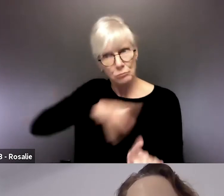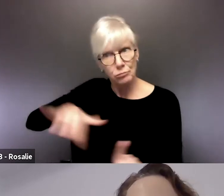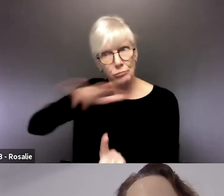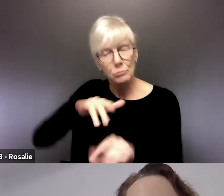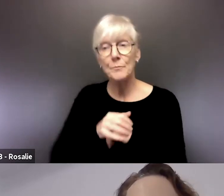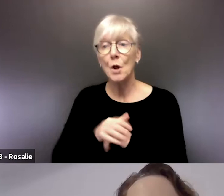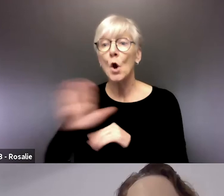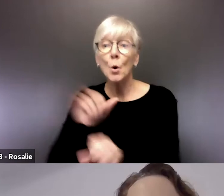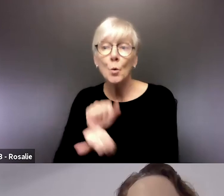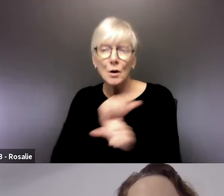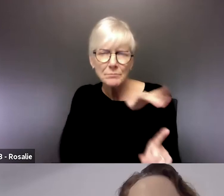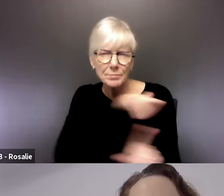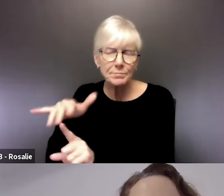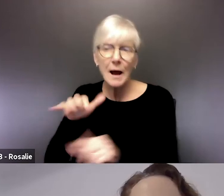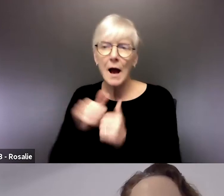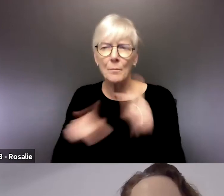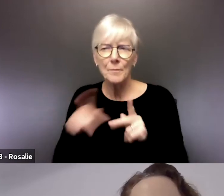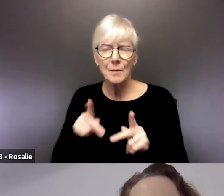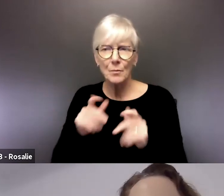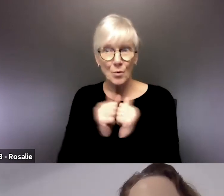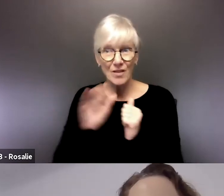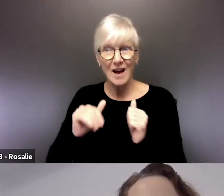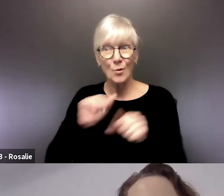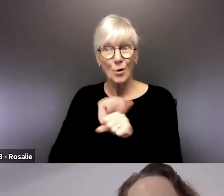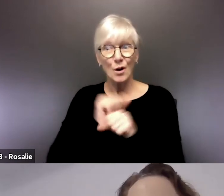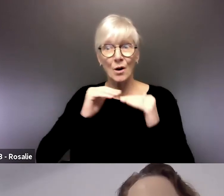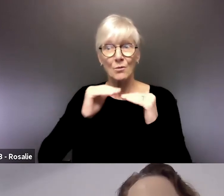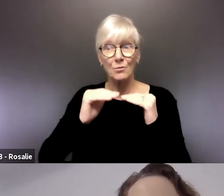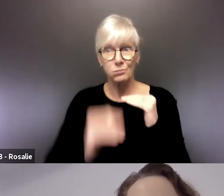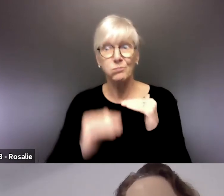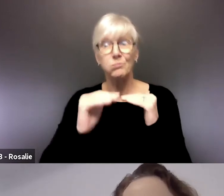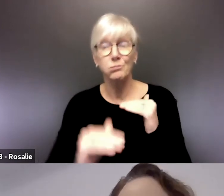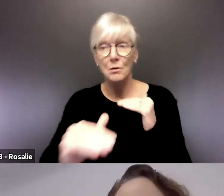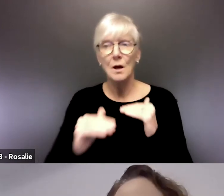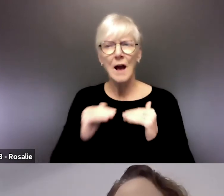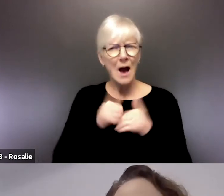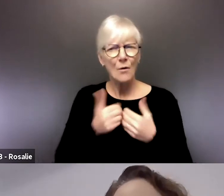in the context of the covid-19. And in 2019 edited book, The Science and Politics